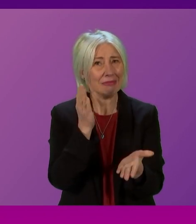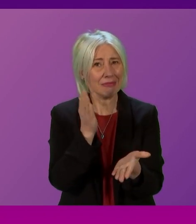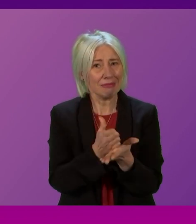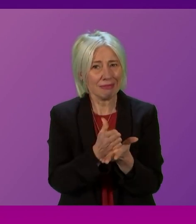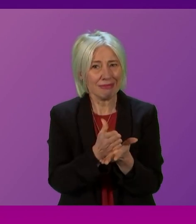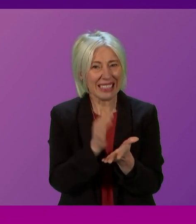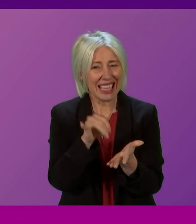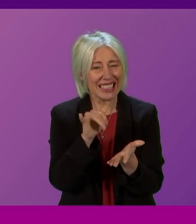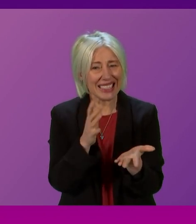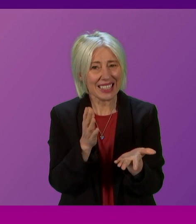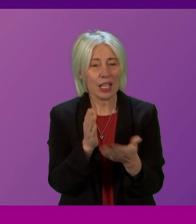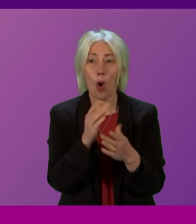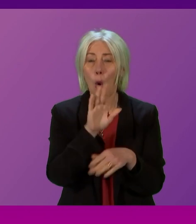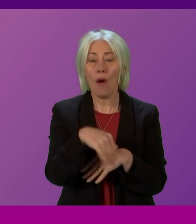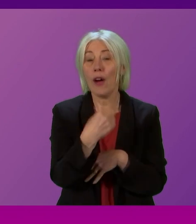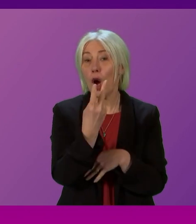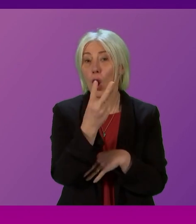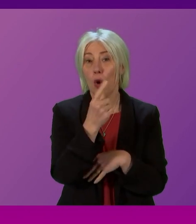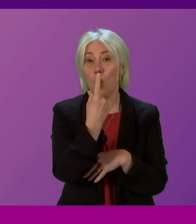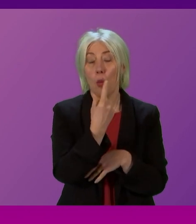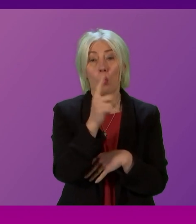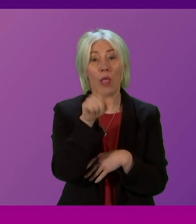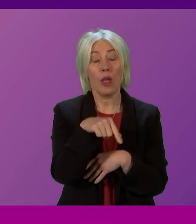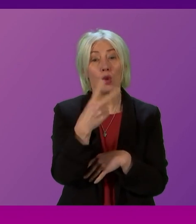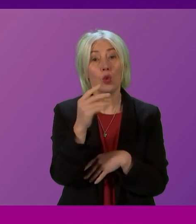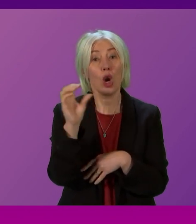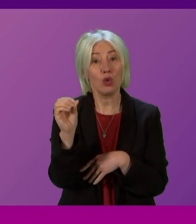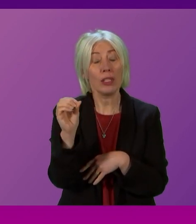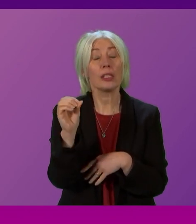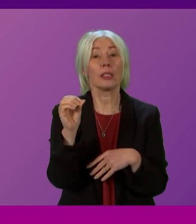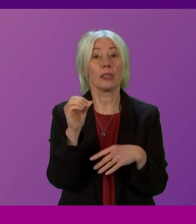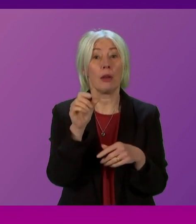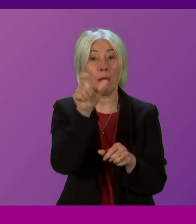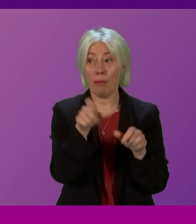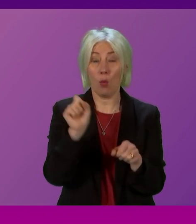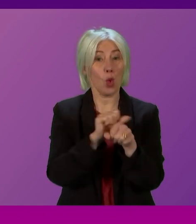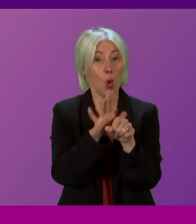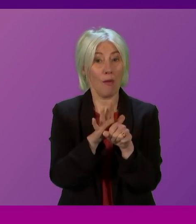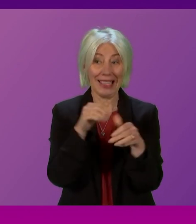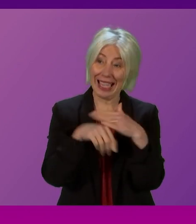Right now, there are more than 1,200 patients with Covid in our hospitals, and anybody who